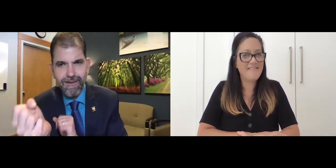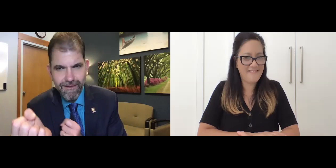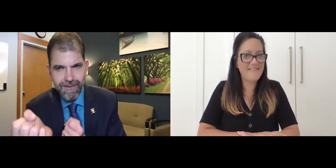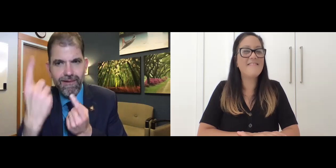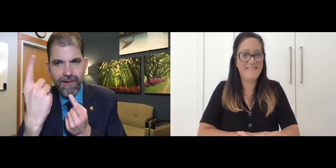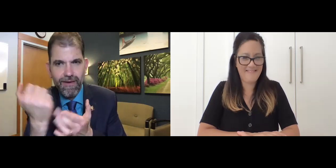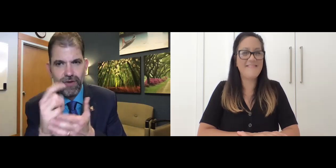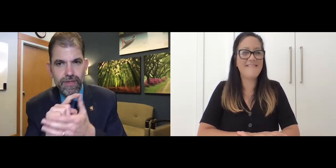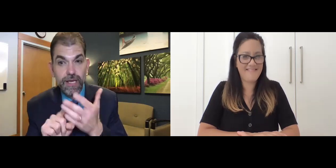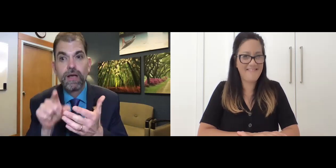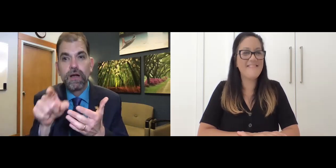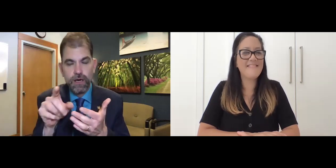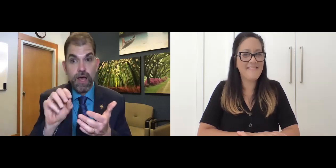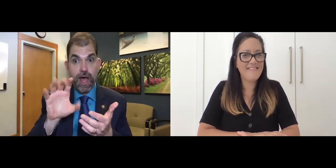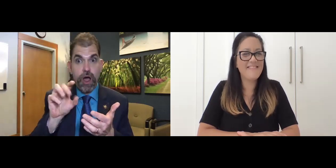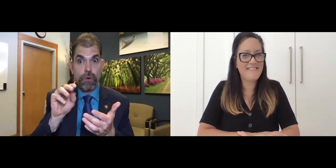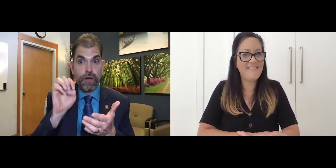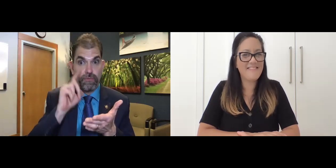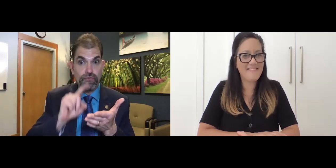of the same race or the same ethnic background